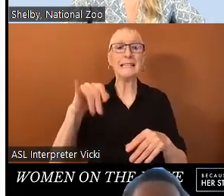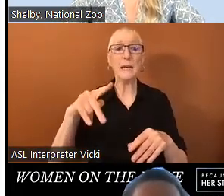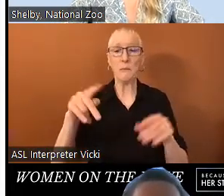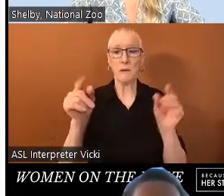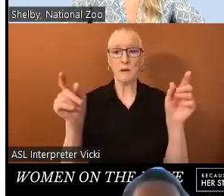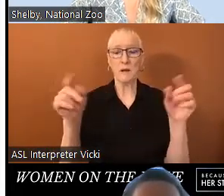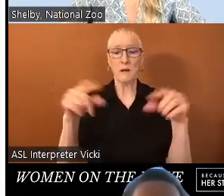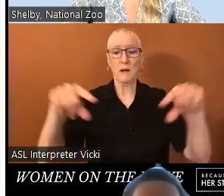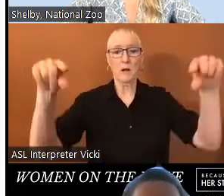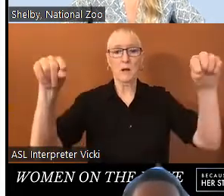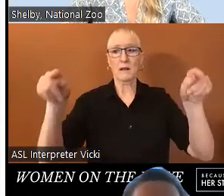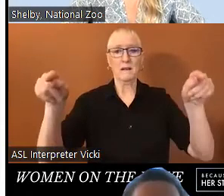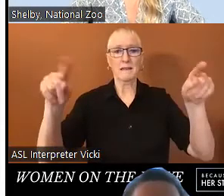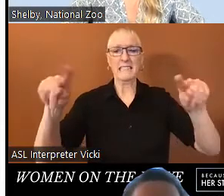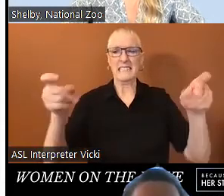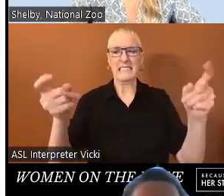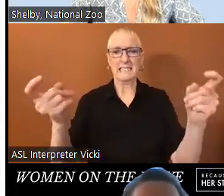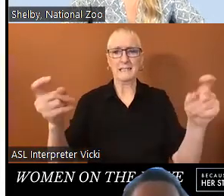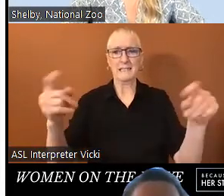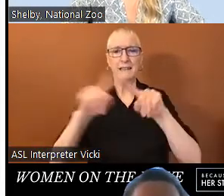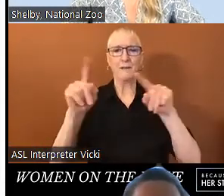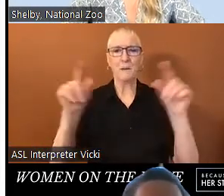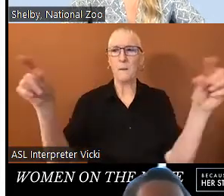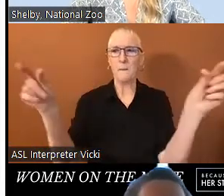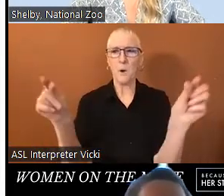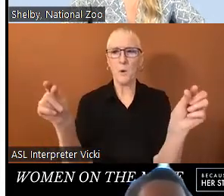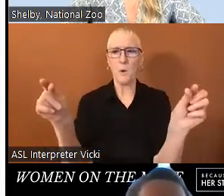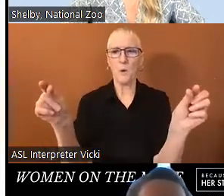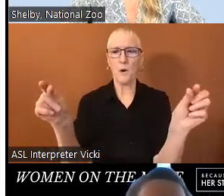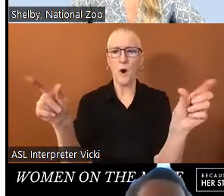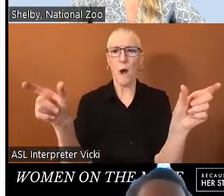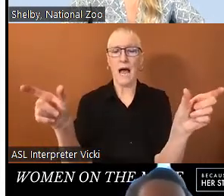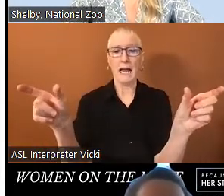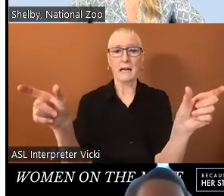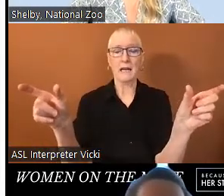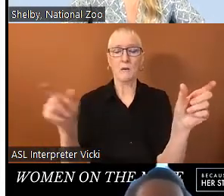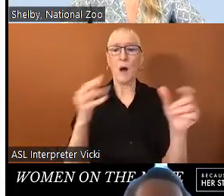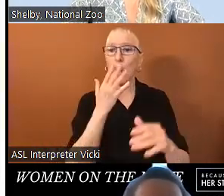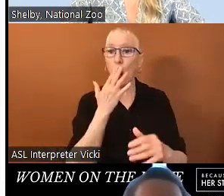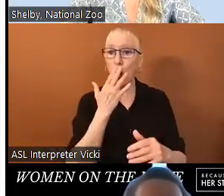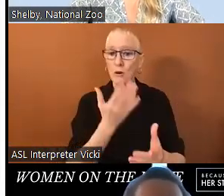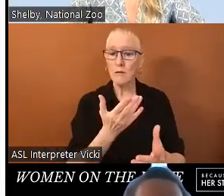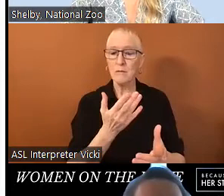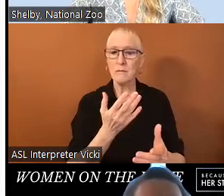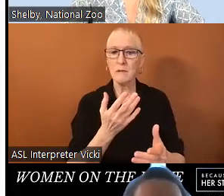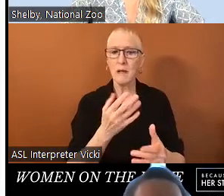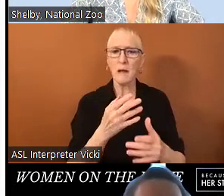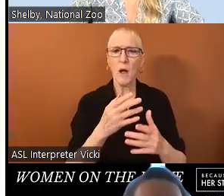be different shapes, um more narrow or wider. The coloration um, so how much black compared to white